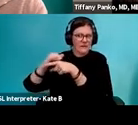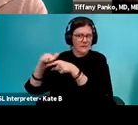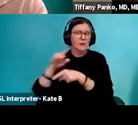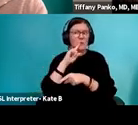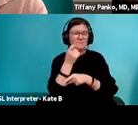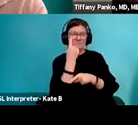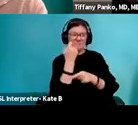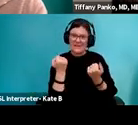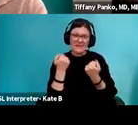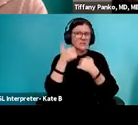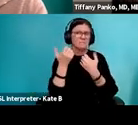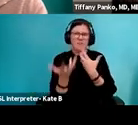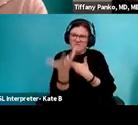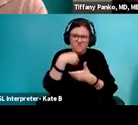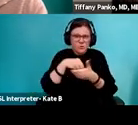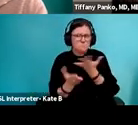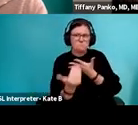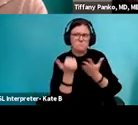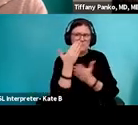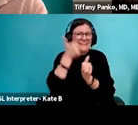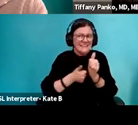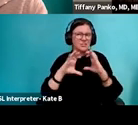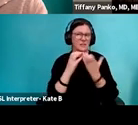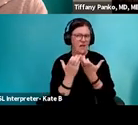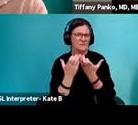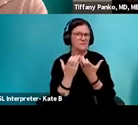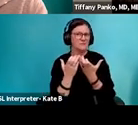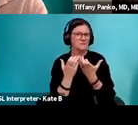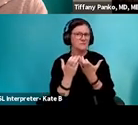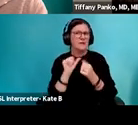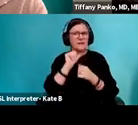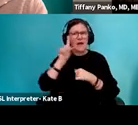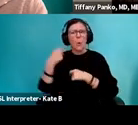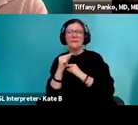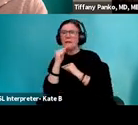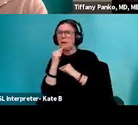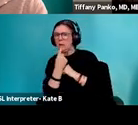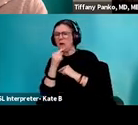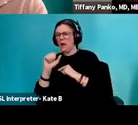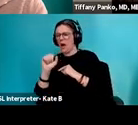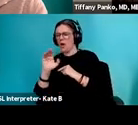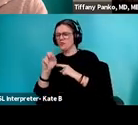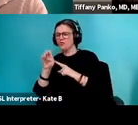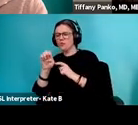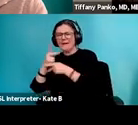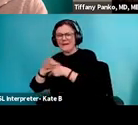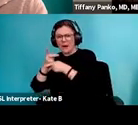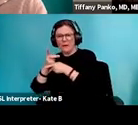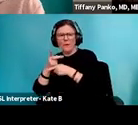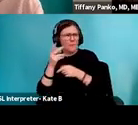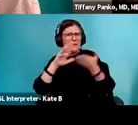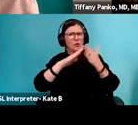in every course we teach and not just in the acute care setting, but in the community.